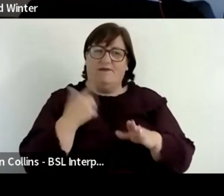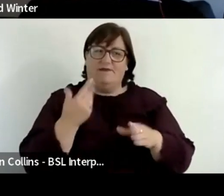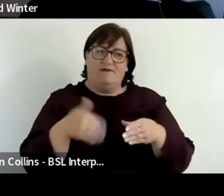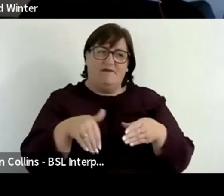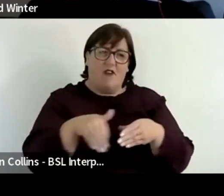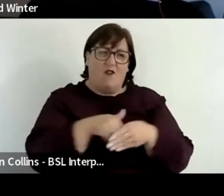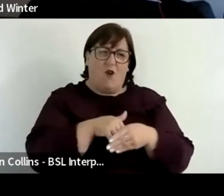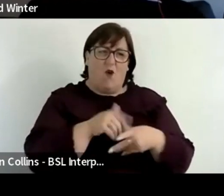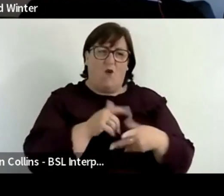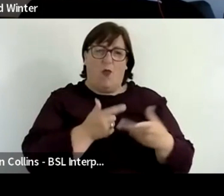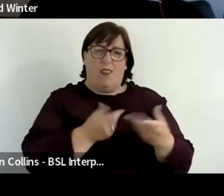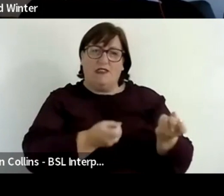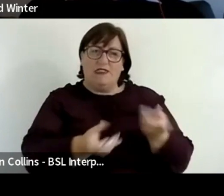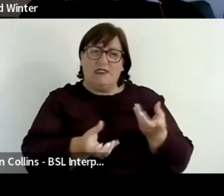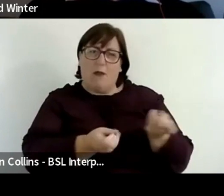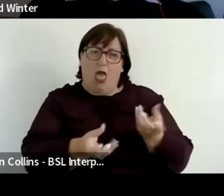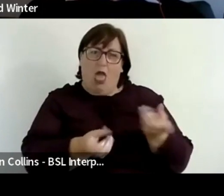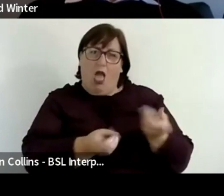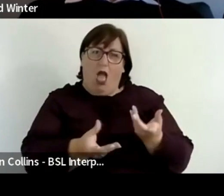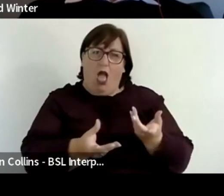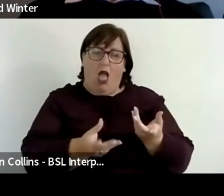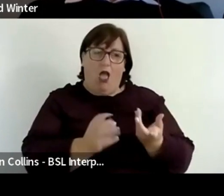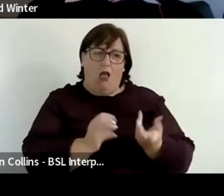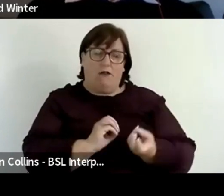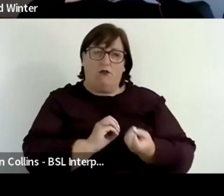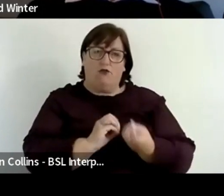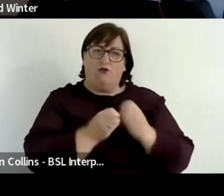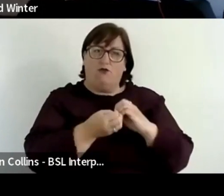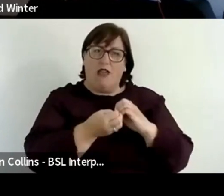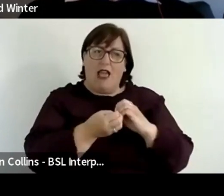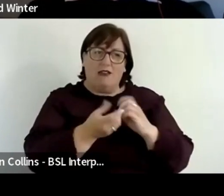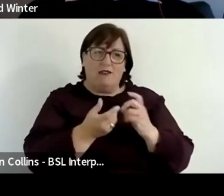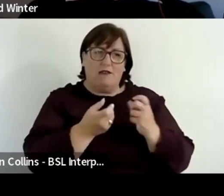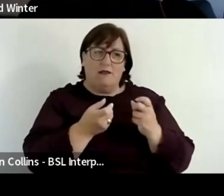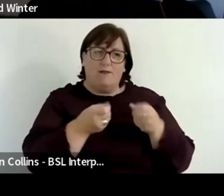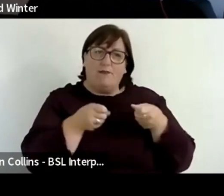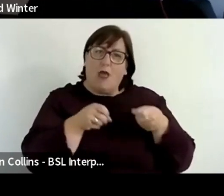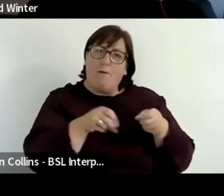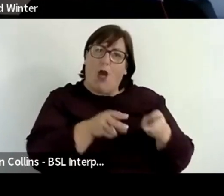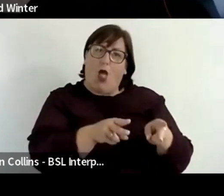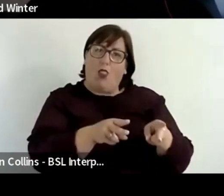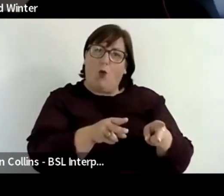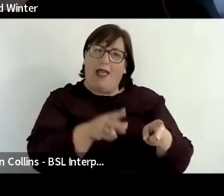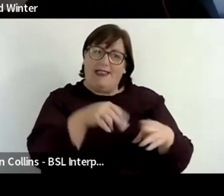stakeholders to create pathways into employment for people from diverse groups and local communities,